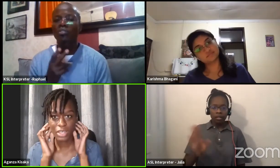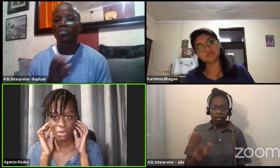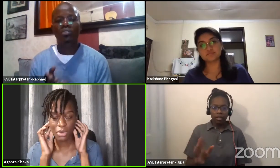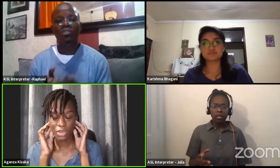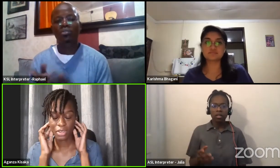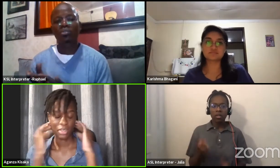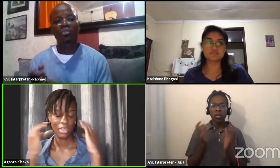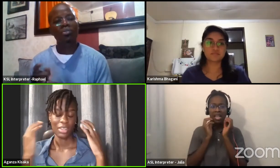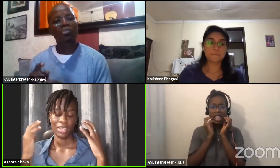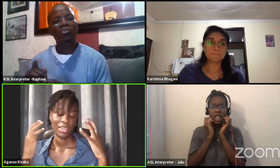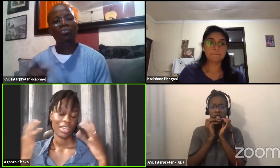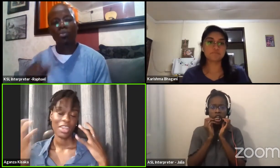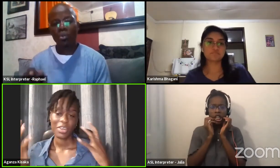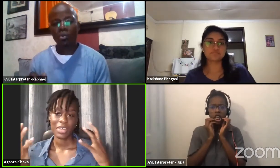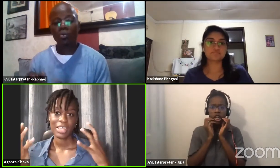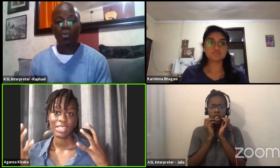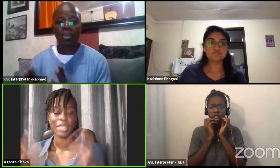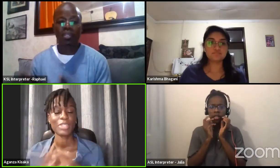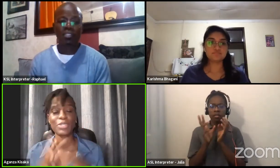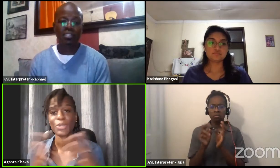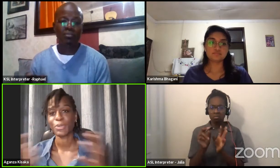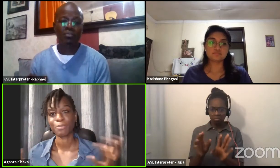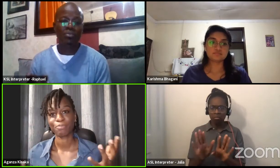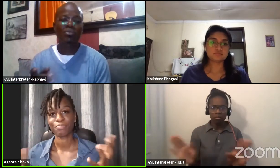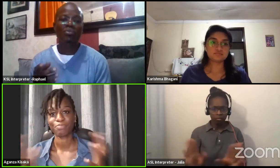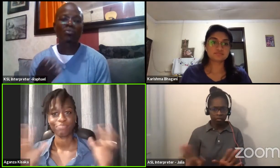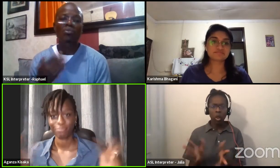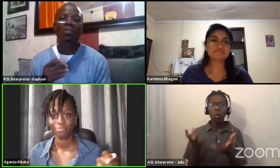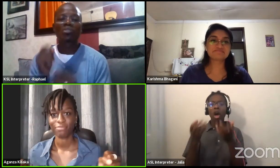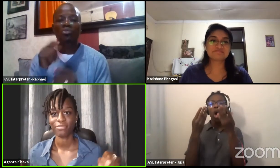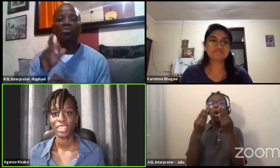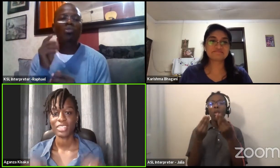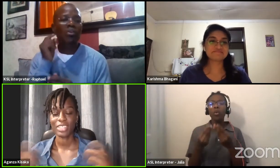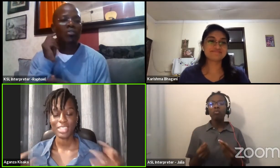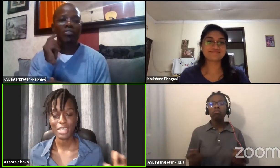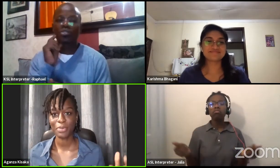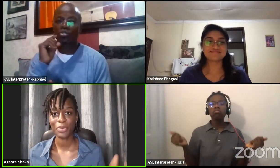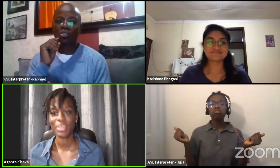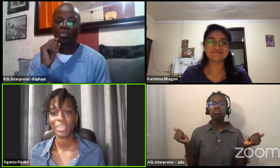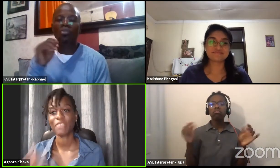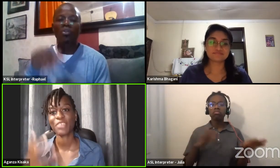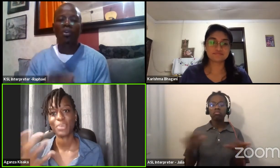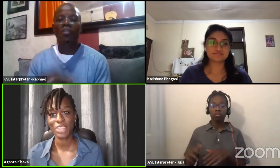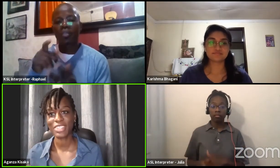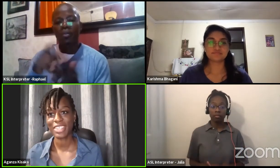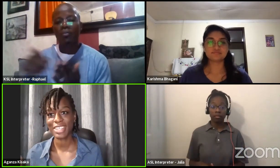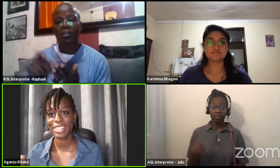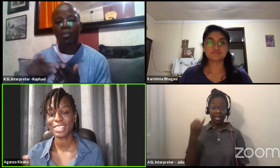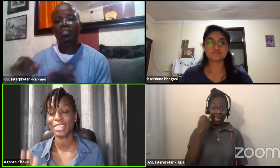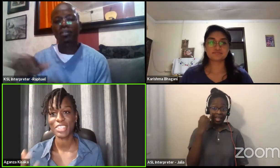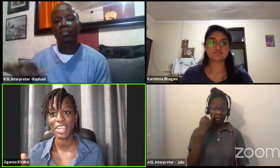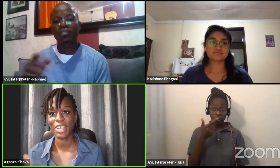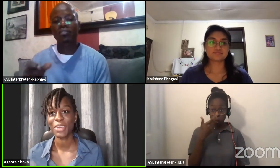in the wrong areas. So sit up if you're watching this on a chair